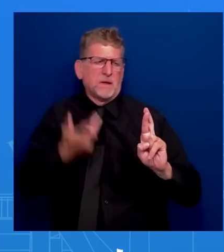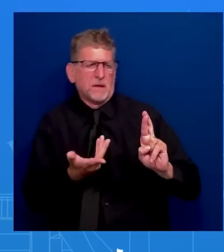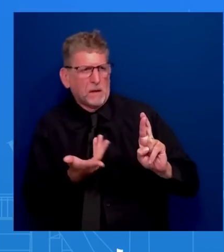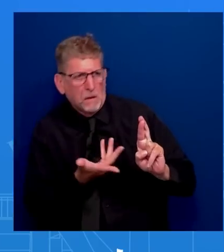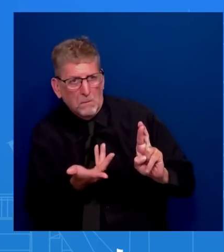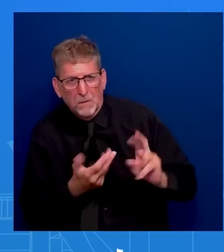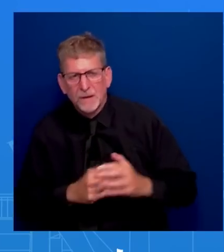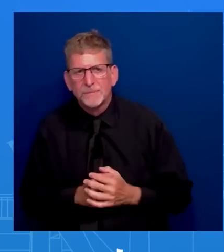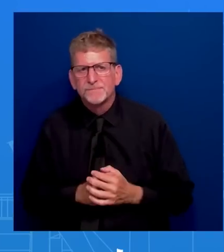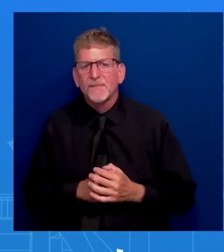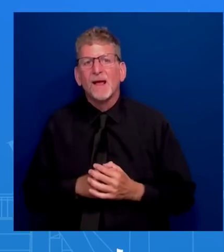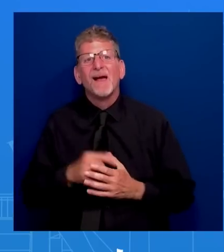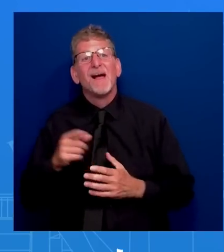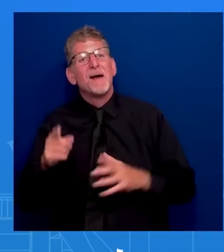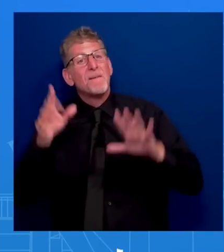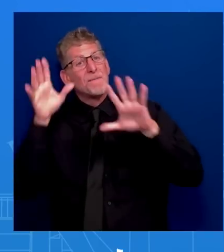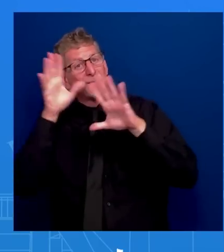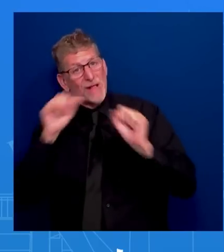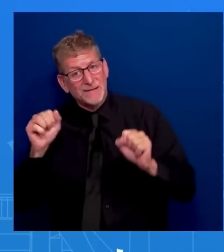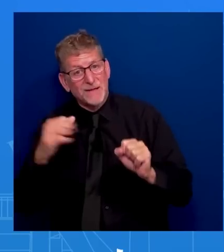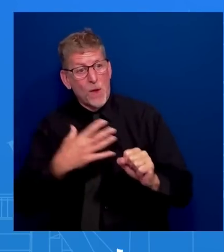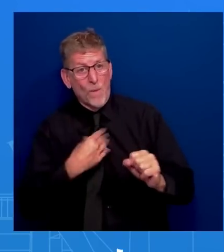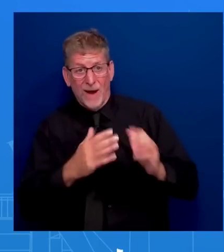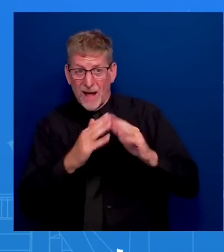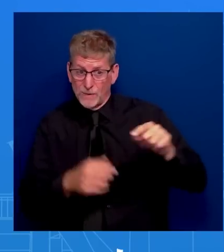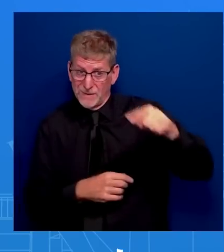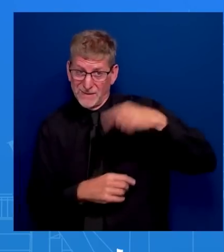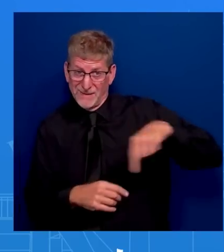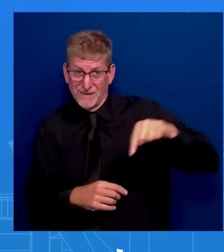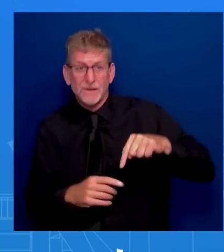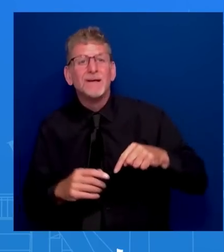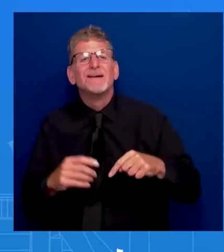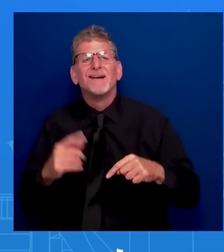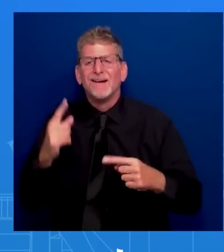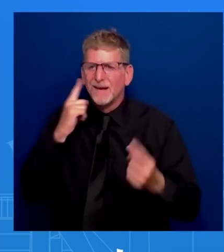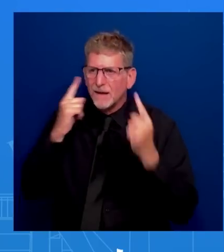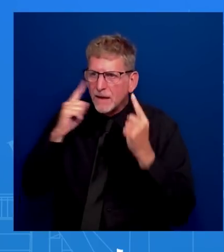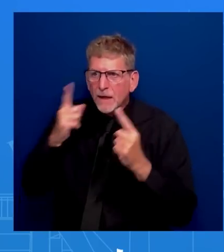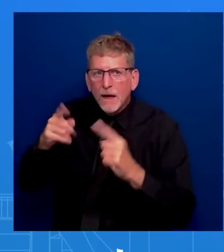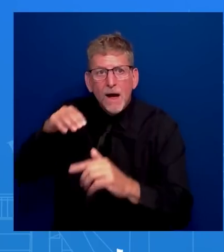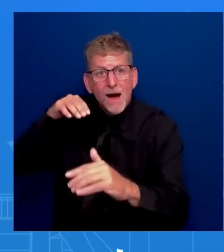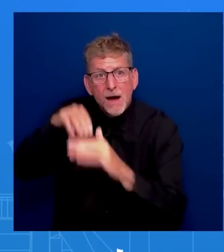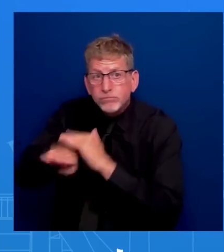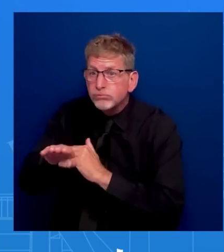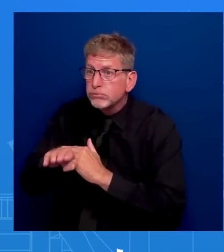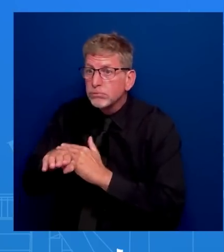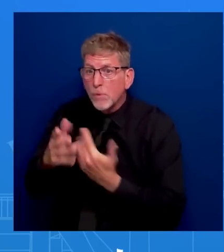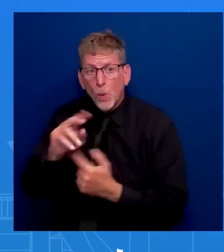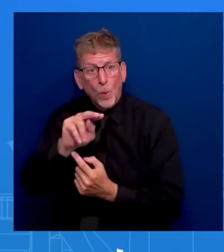We learned, just like the American public did yesterday, and we did not have advance notice of this activity.